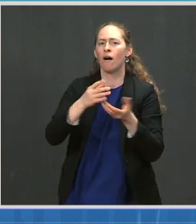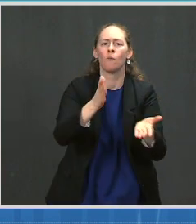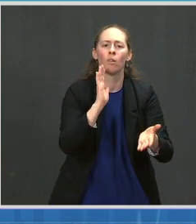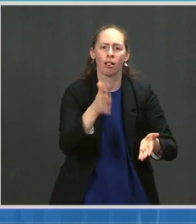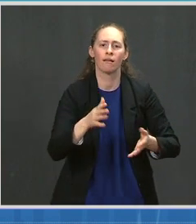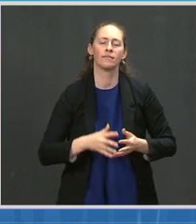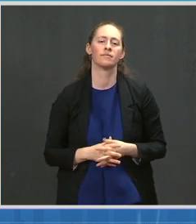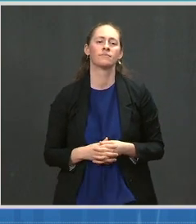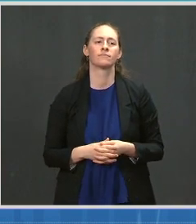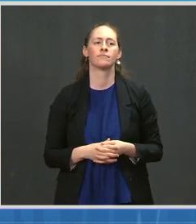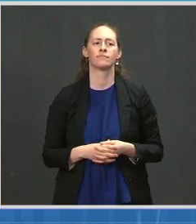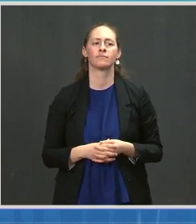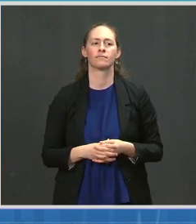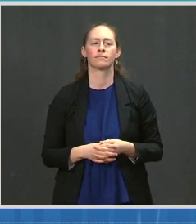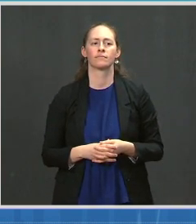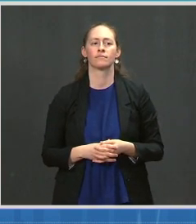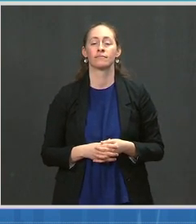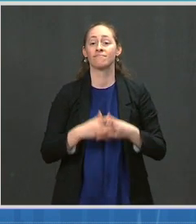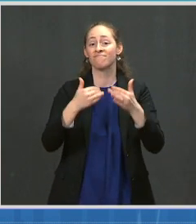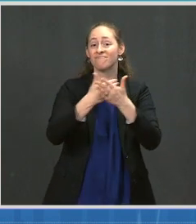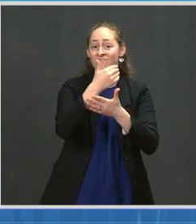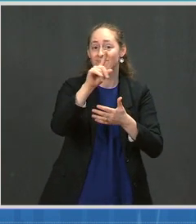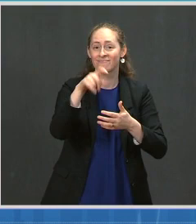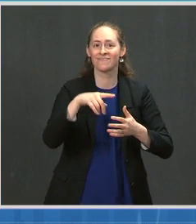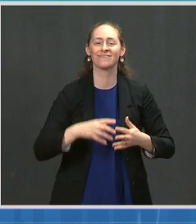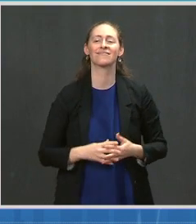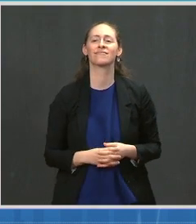Next question. Moderator: Let's go to Kaitlan Collins at CNN.